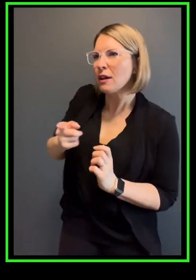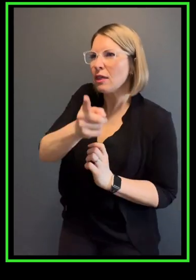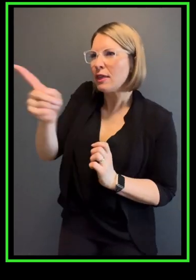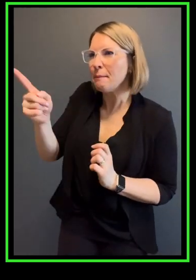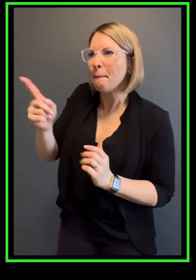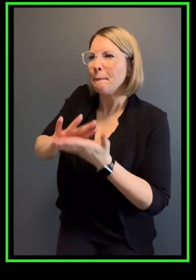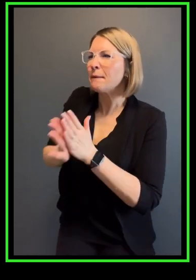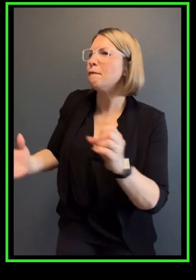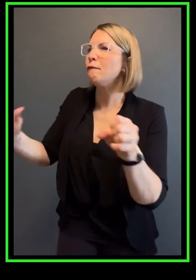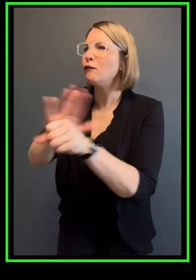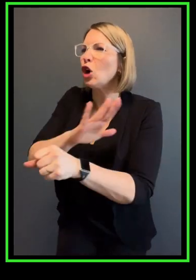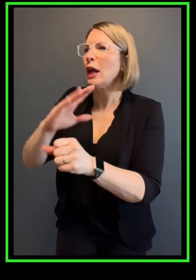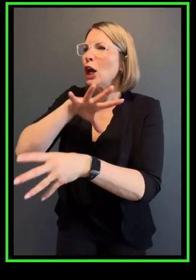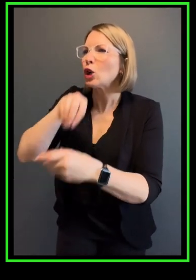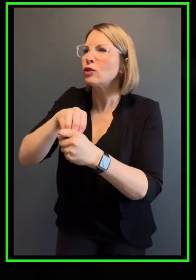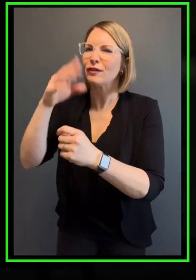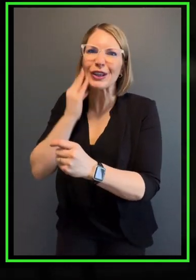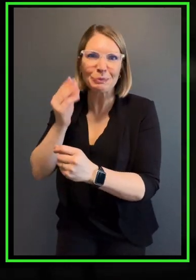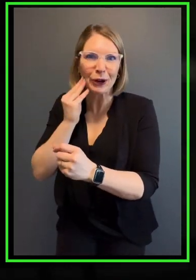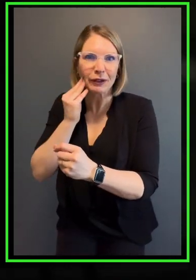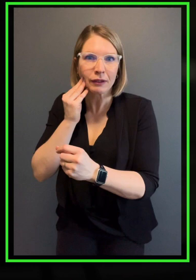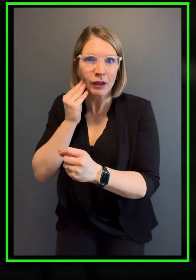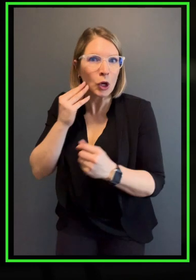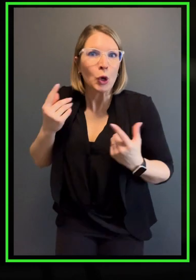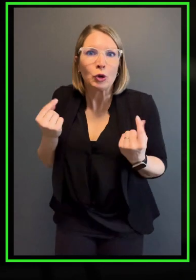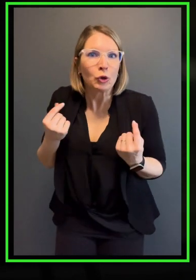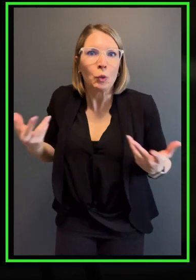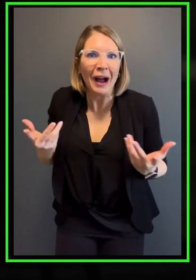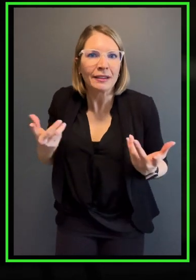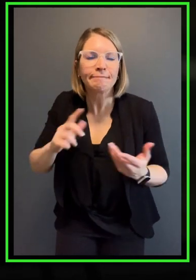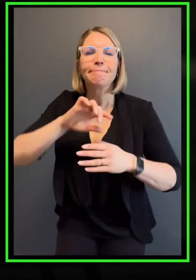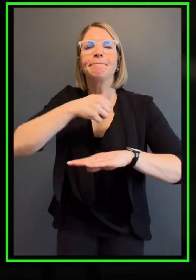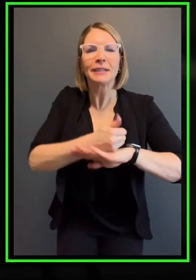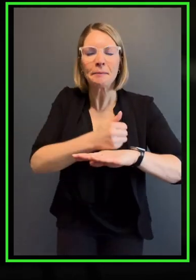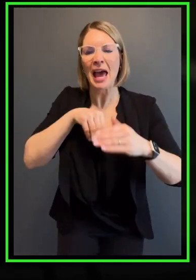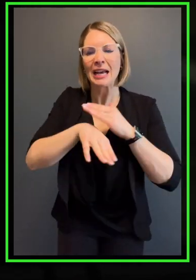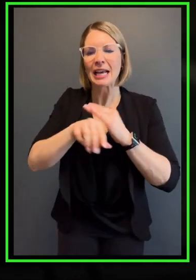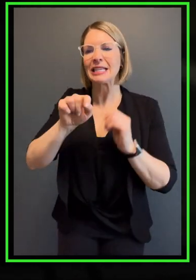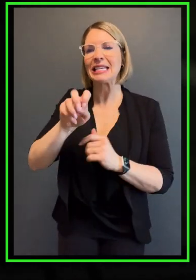deliver an exceptionally inclusive customer experience. We've created the Accessibility Gateway as your single point of